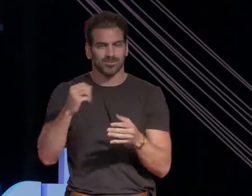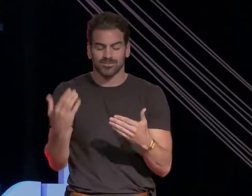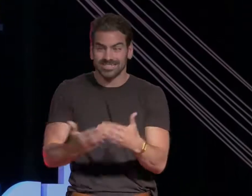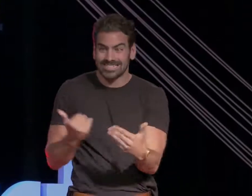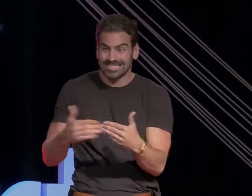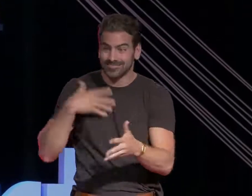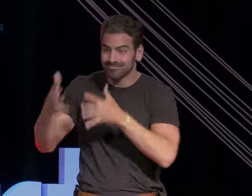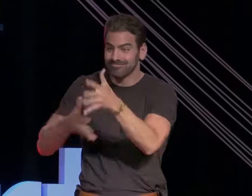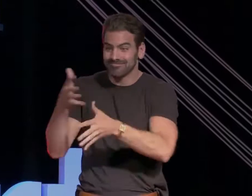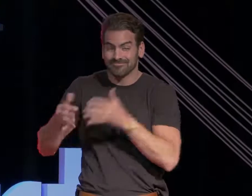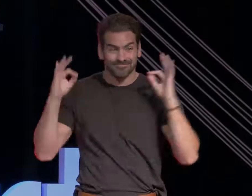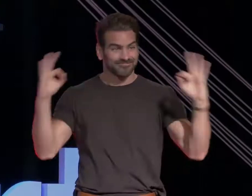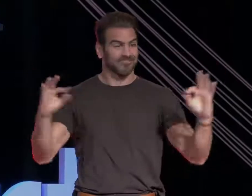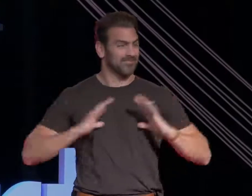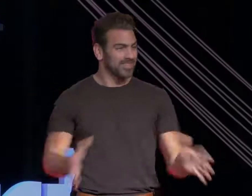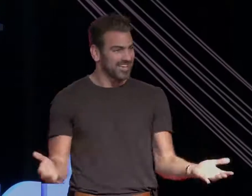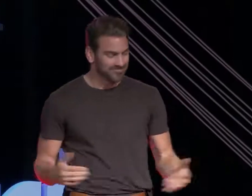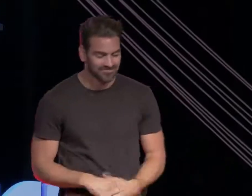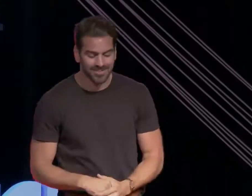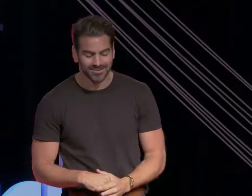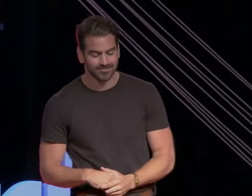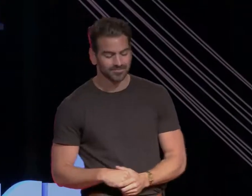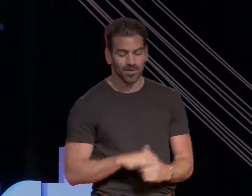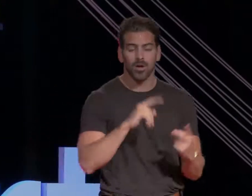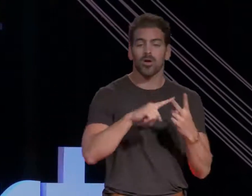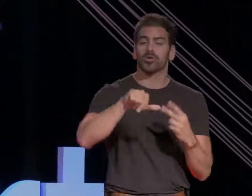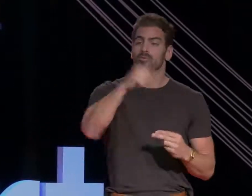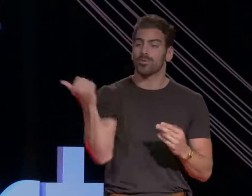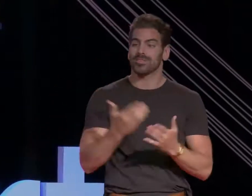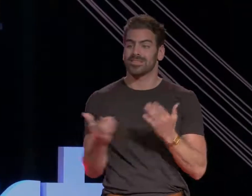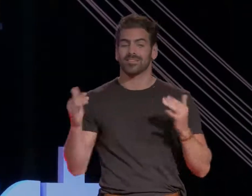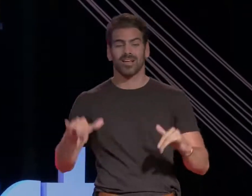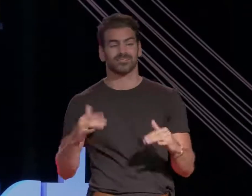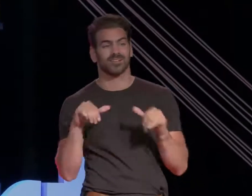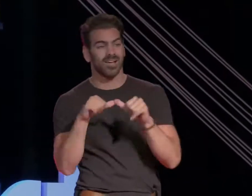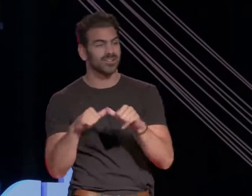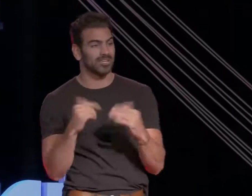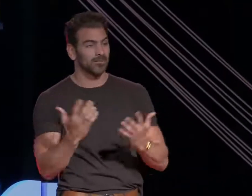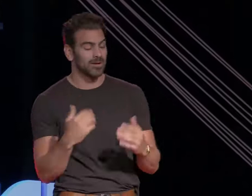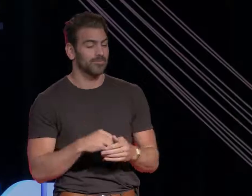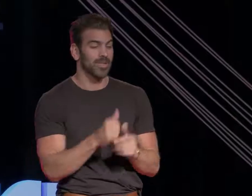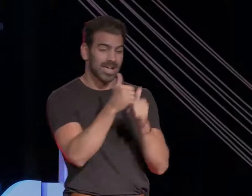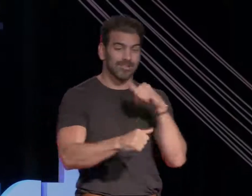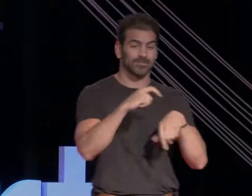i'm always amazed to meet locals in other countries and their ability to gesticulate and communicate with me often quite easily